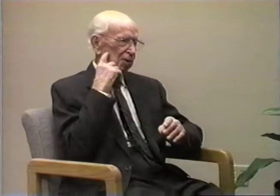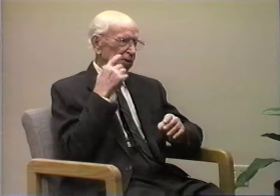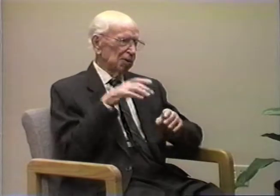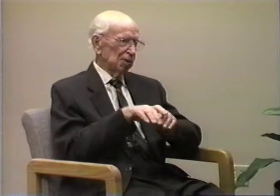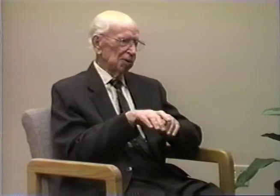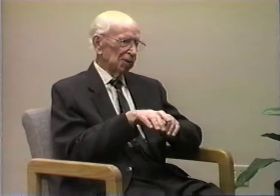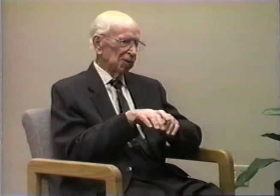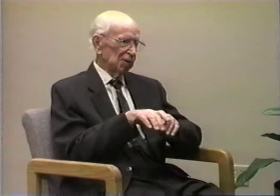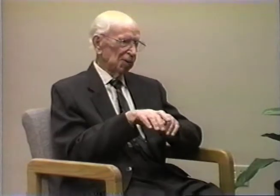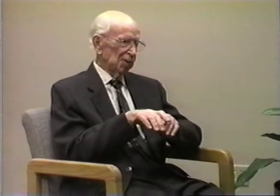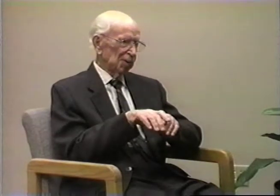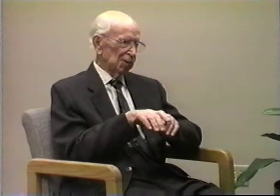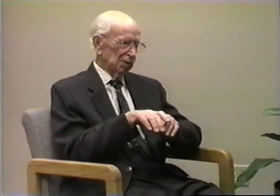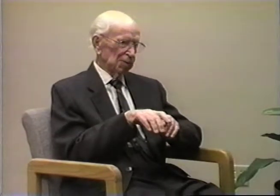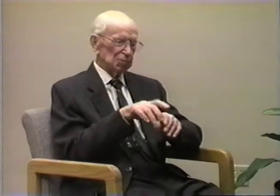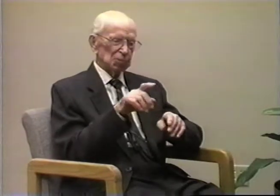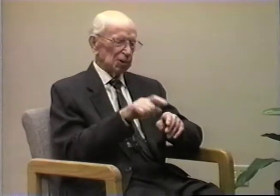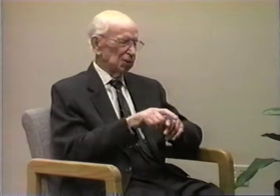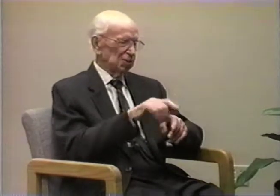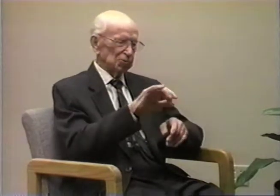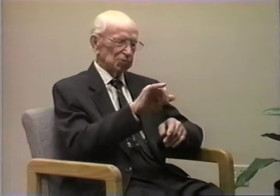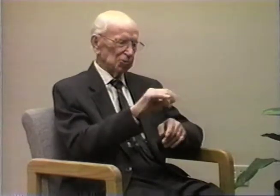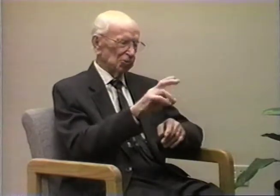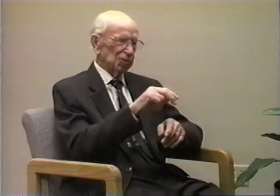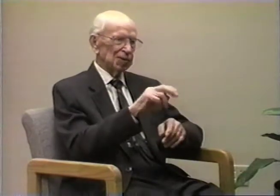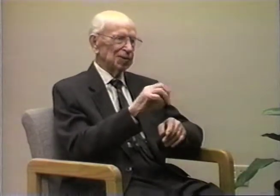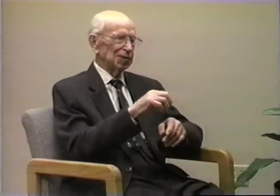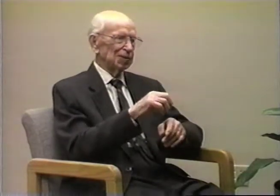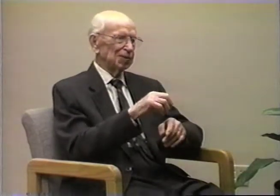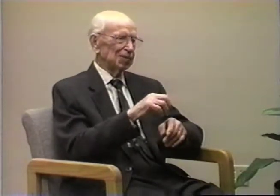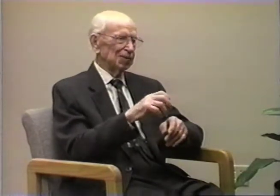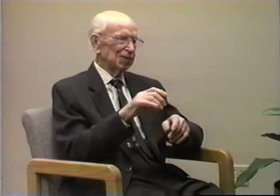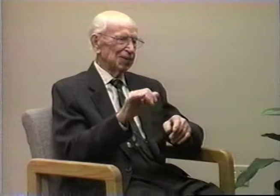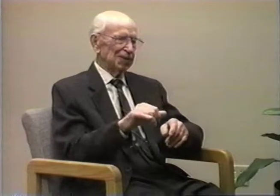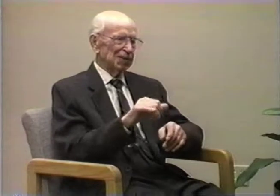My mother died one year before I lost my hearing,